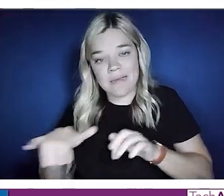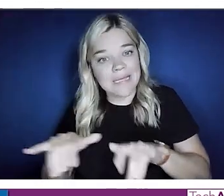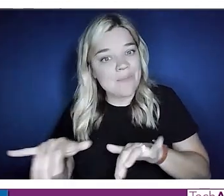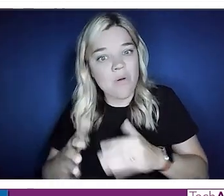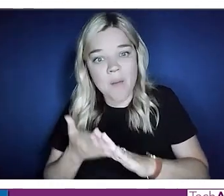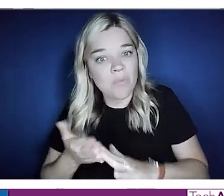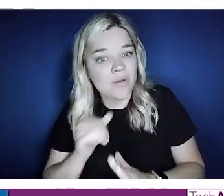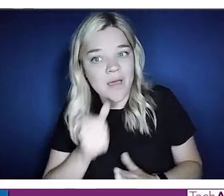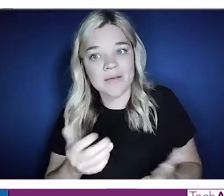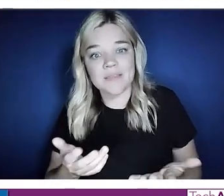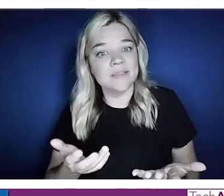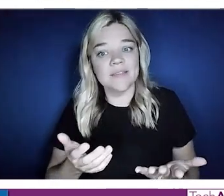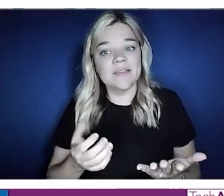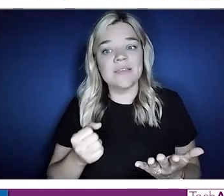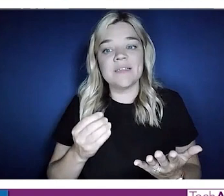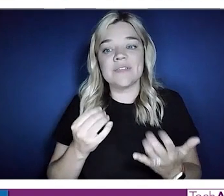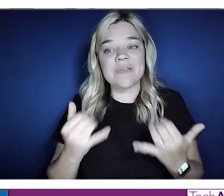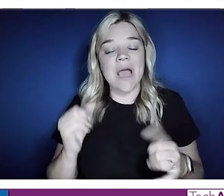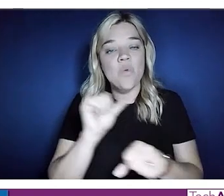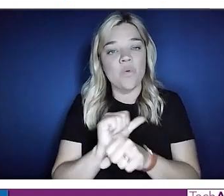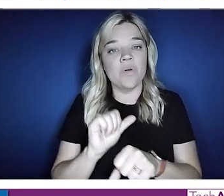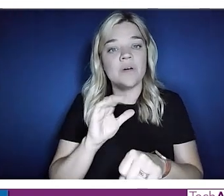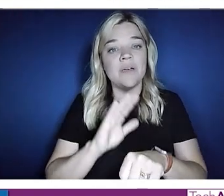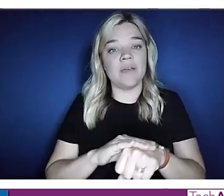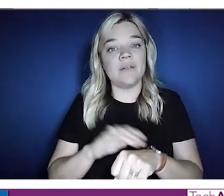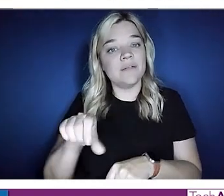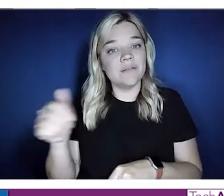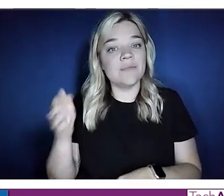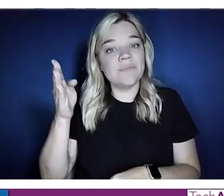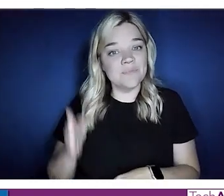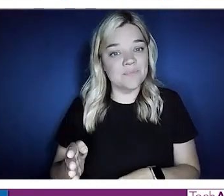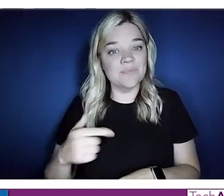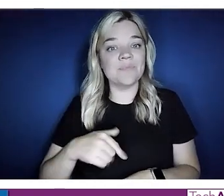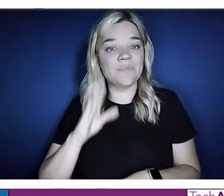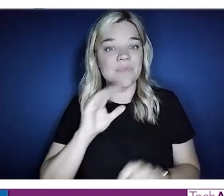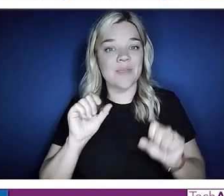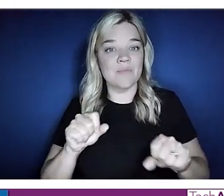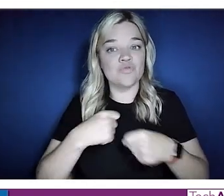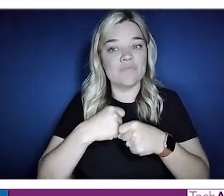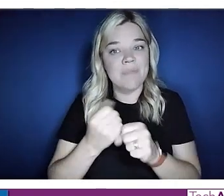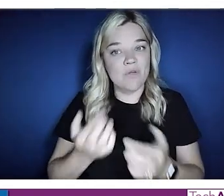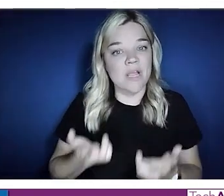And so now working on the other side and being able to make recommendations for redesigns